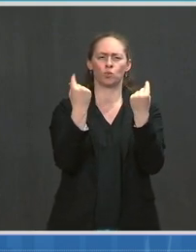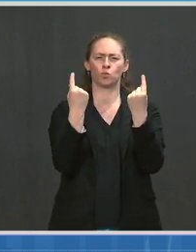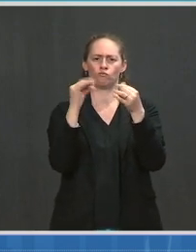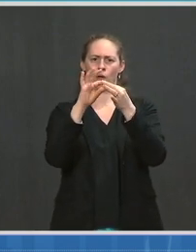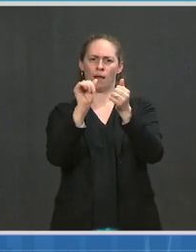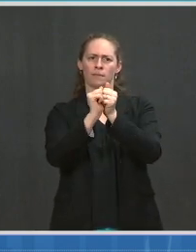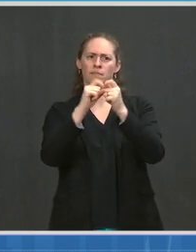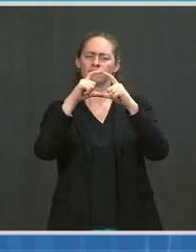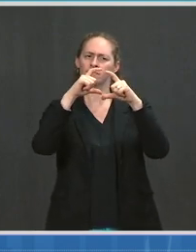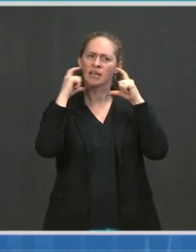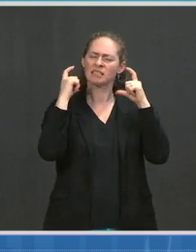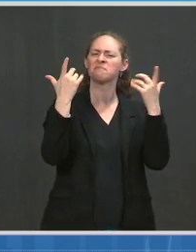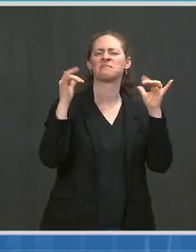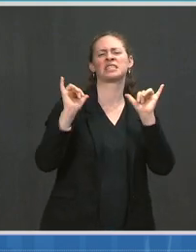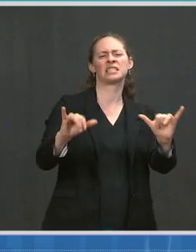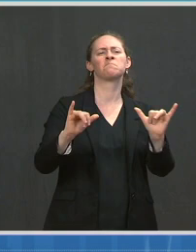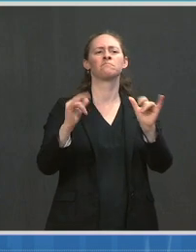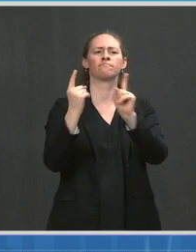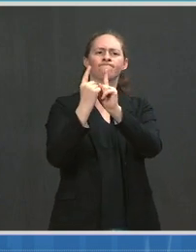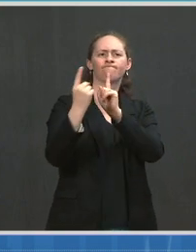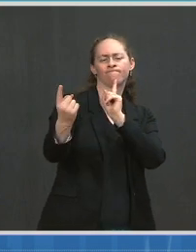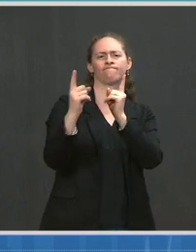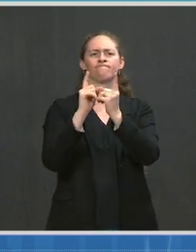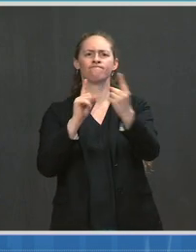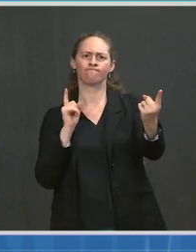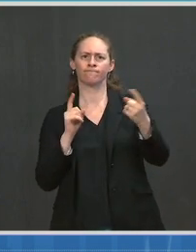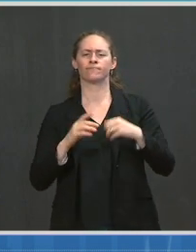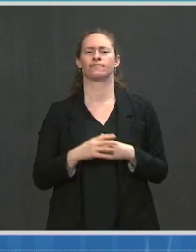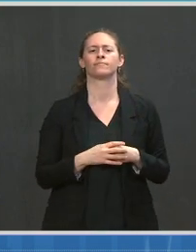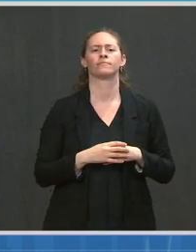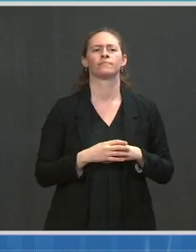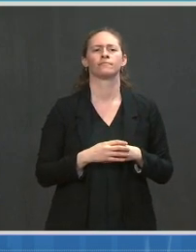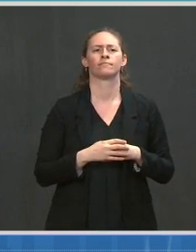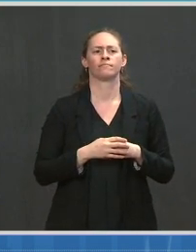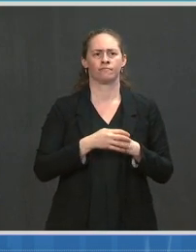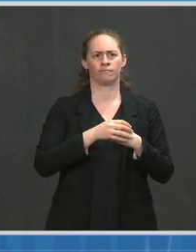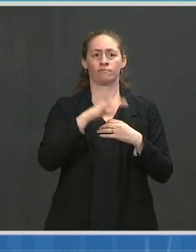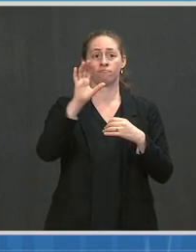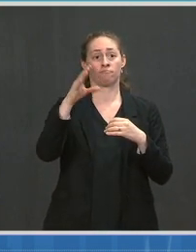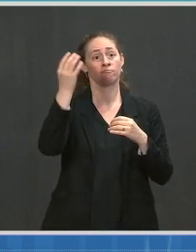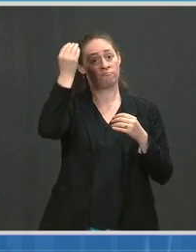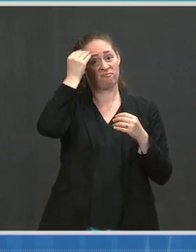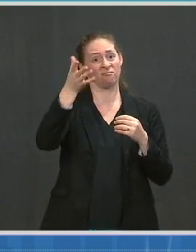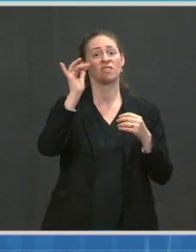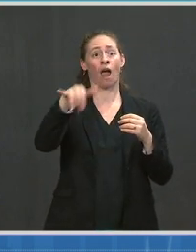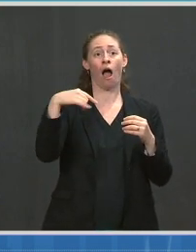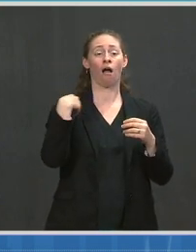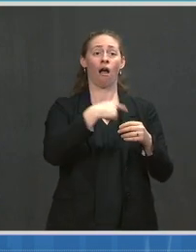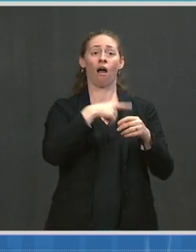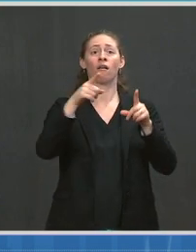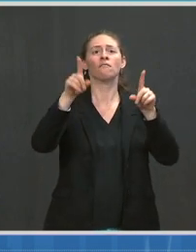This is a randomized open-label controlled study, involving 12,000 college students